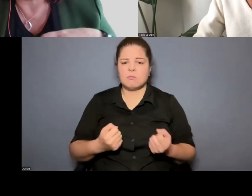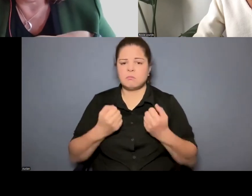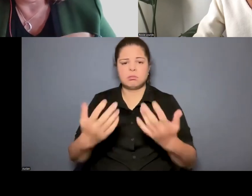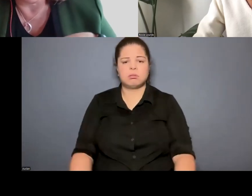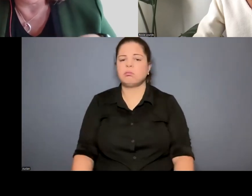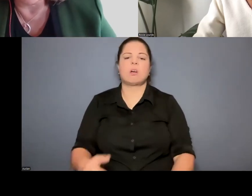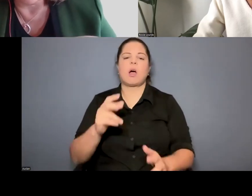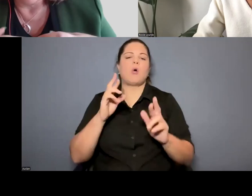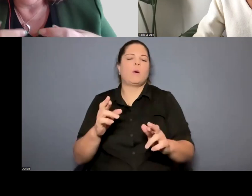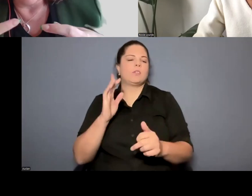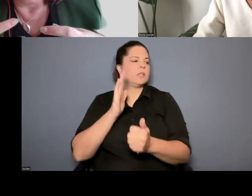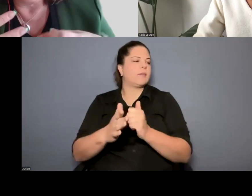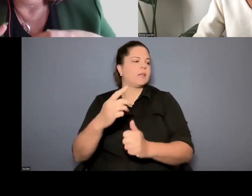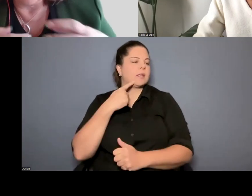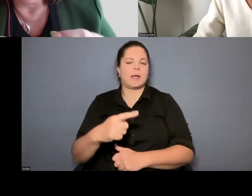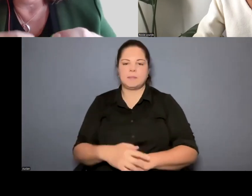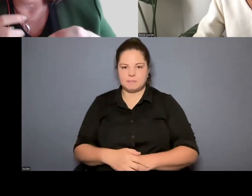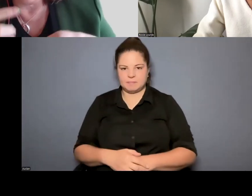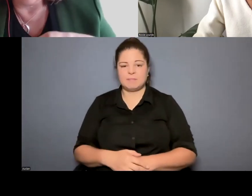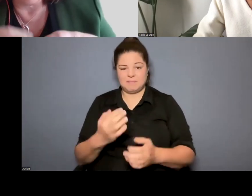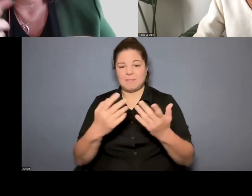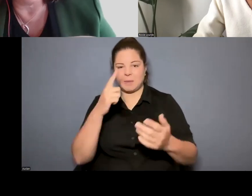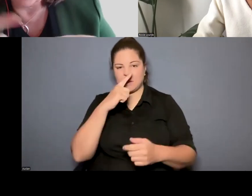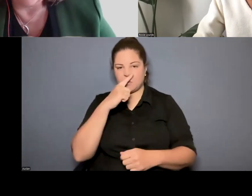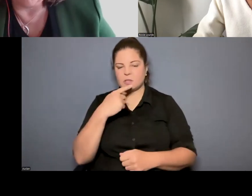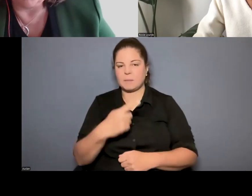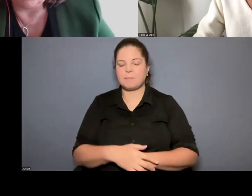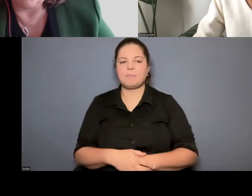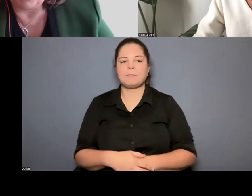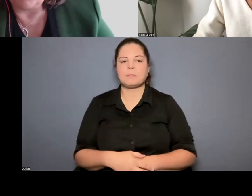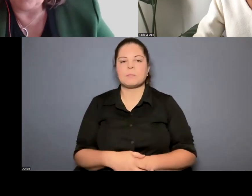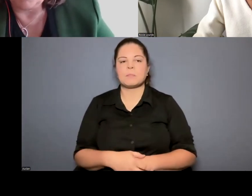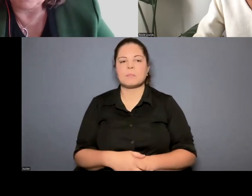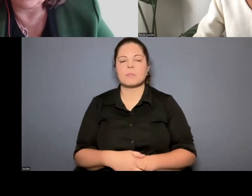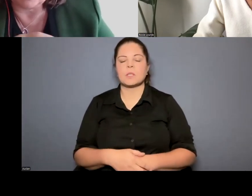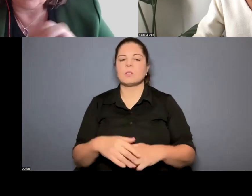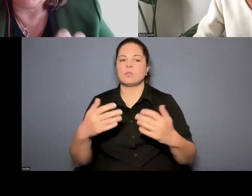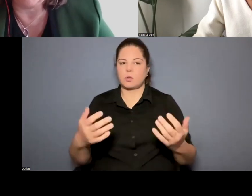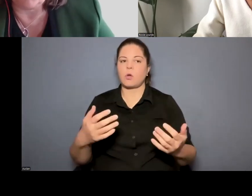So actually, there are places you can go -- and on the Creative Workplaces site that you can go,